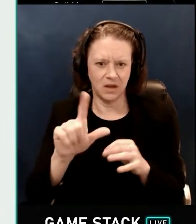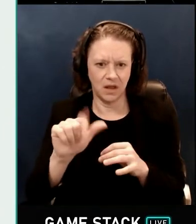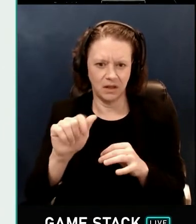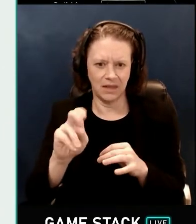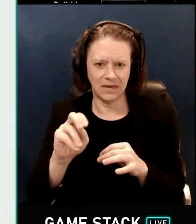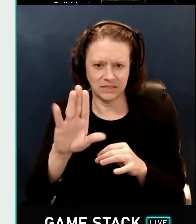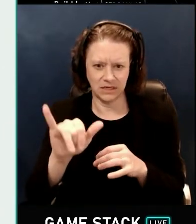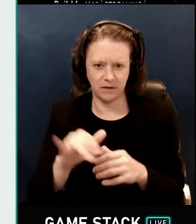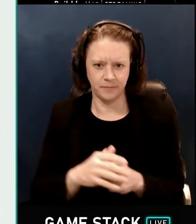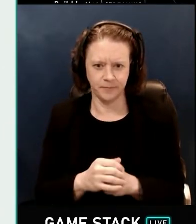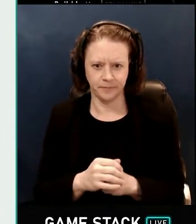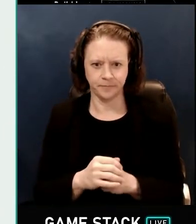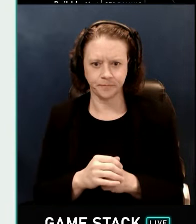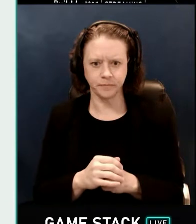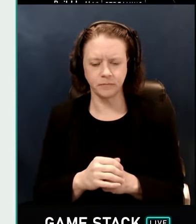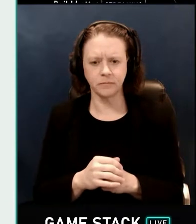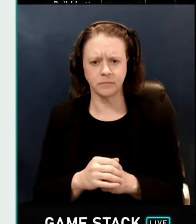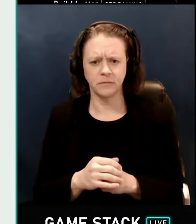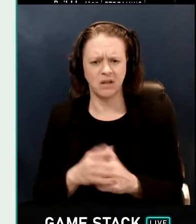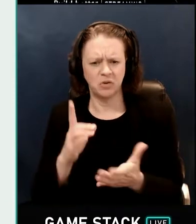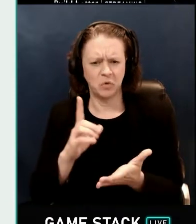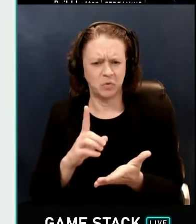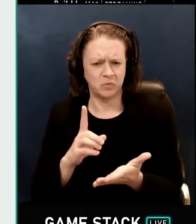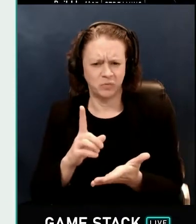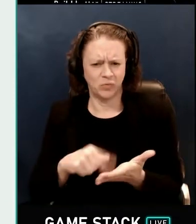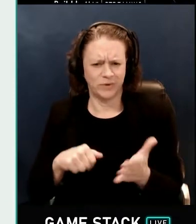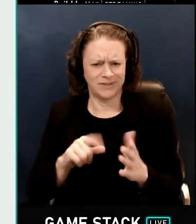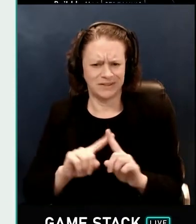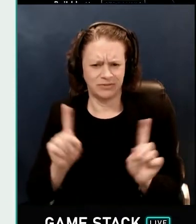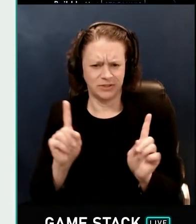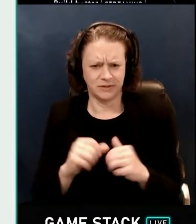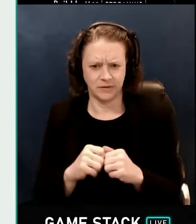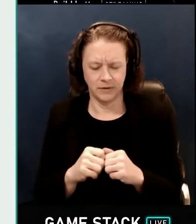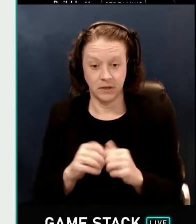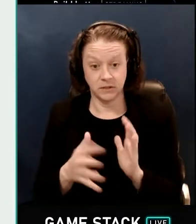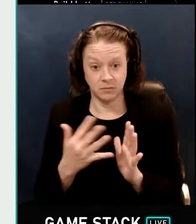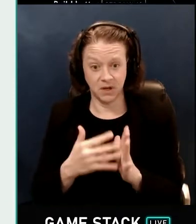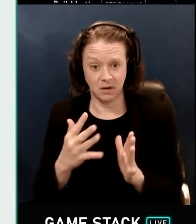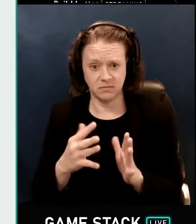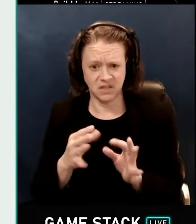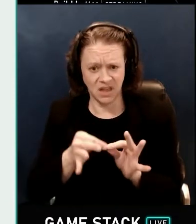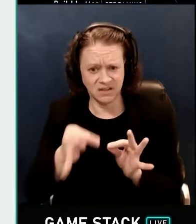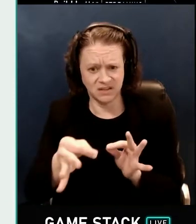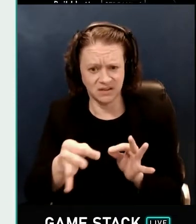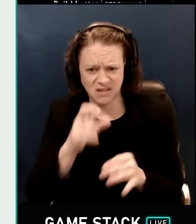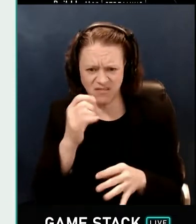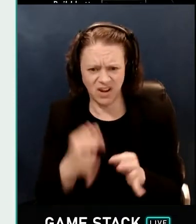So, why does it make a difference? Well, sometimes latency isn't fair. It can take a conscious adjustment realizing what the timing